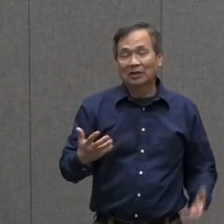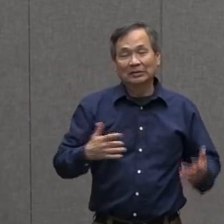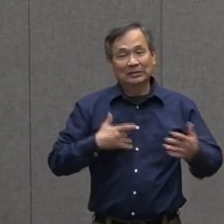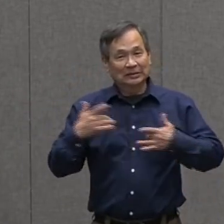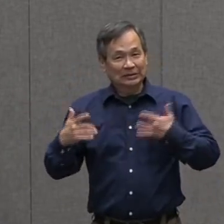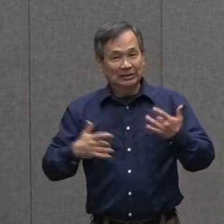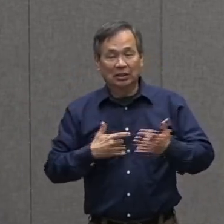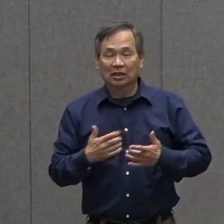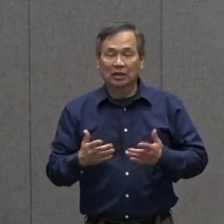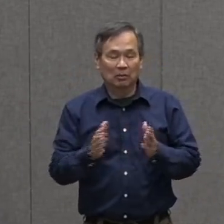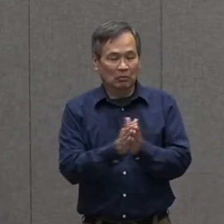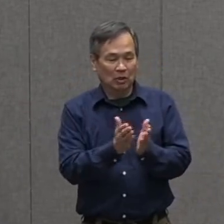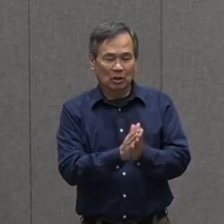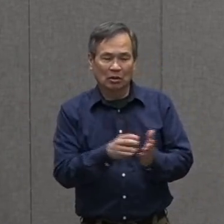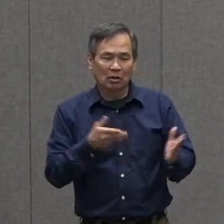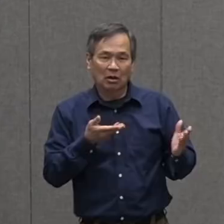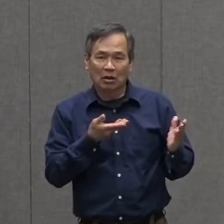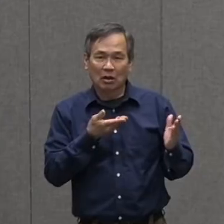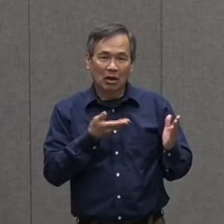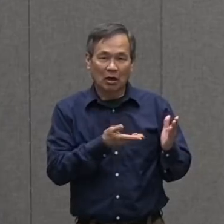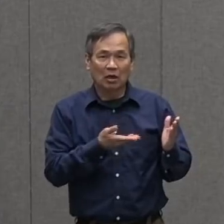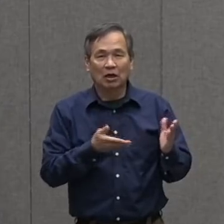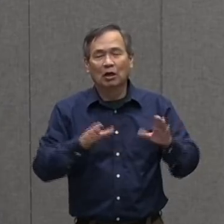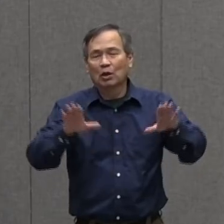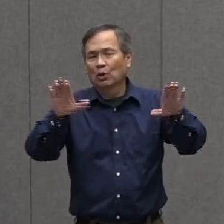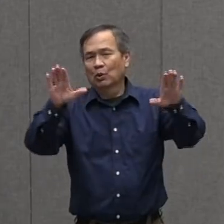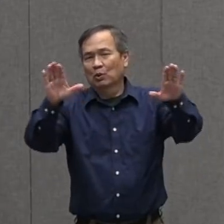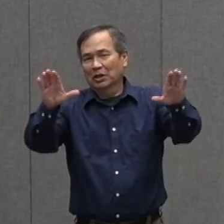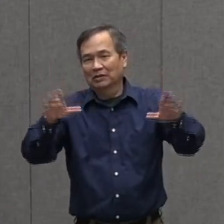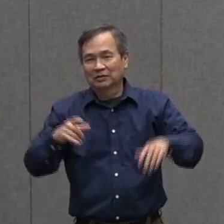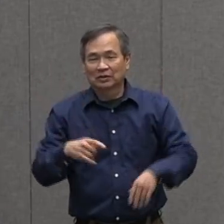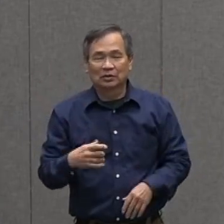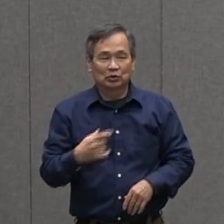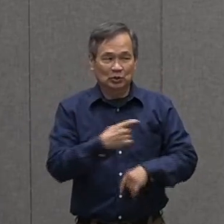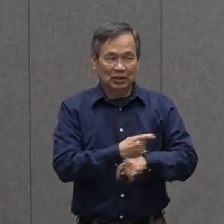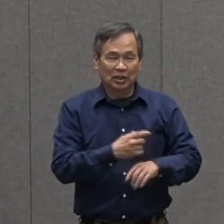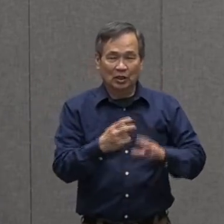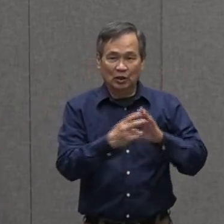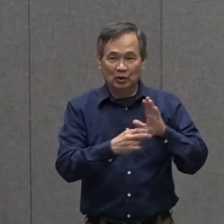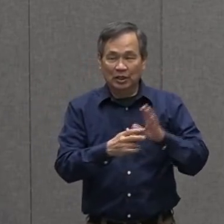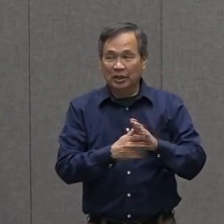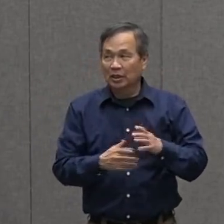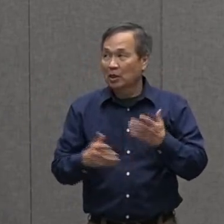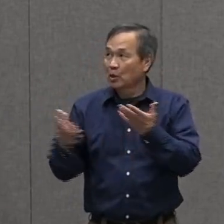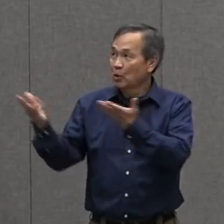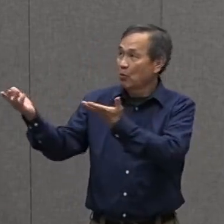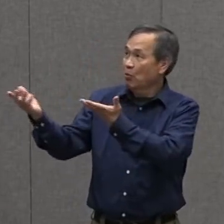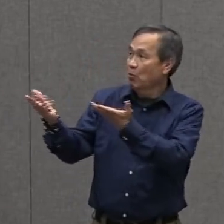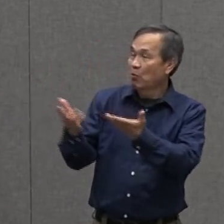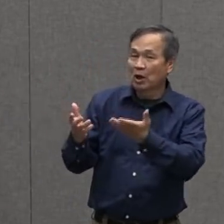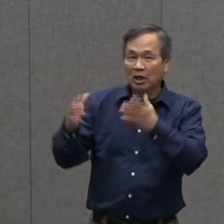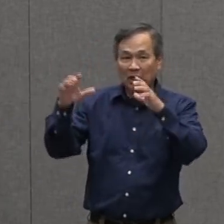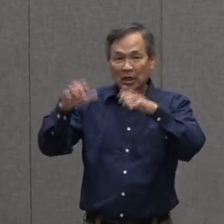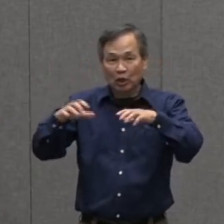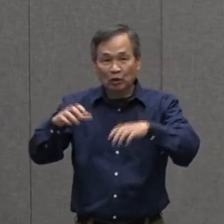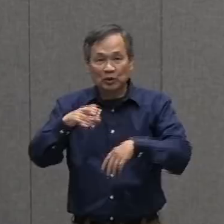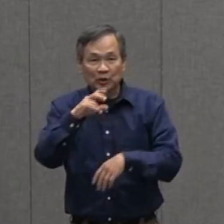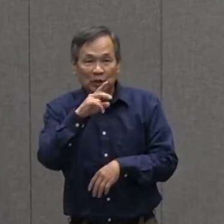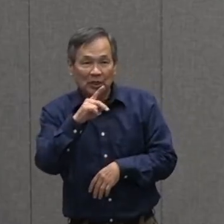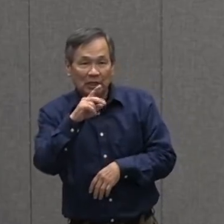a wonderful book with you today. Today we're going to be reading "Bringing the Rain to Kapiti Plain"